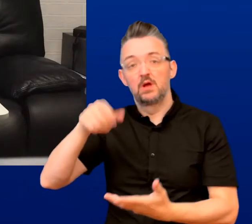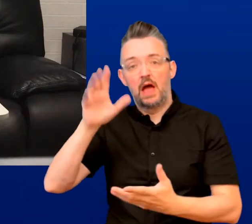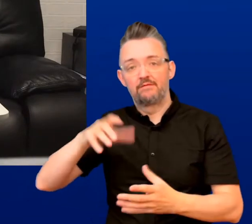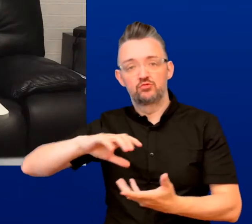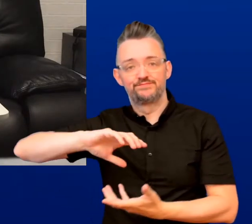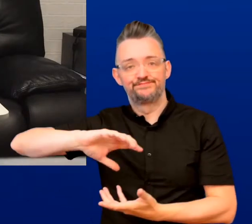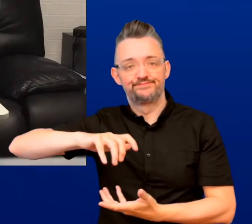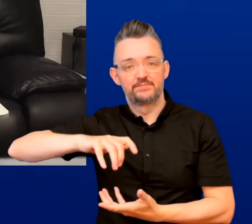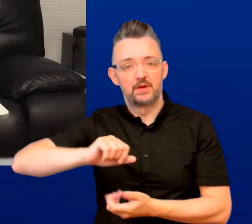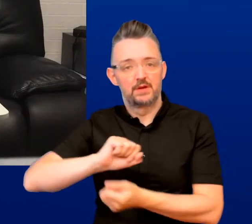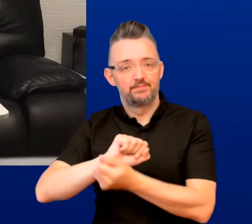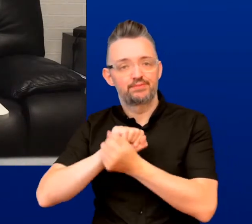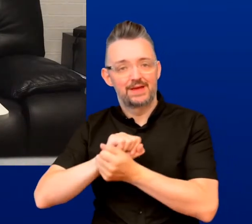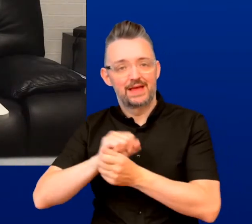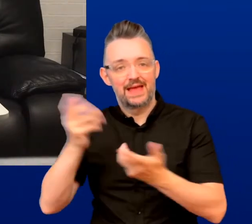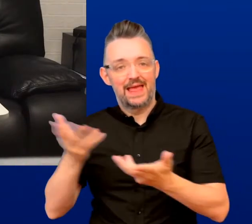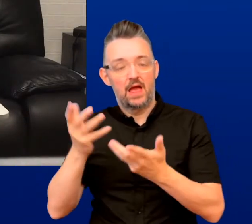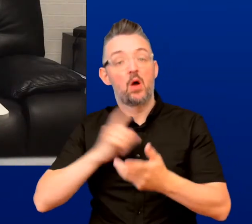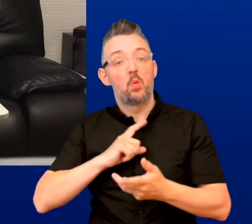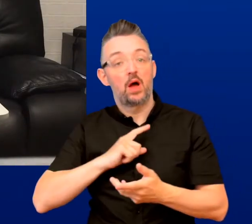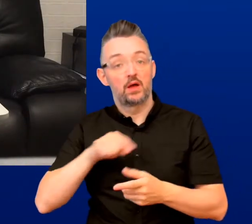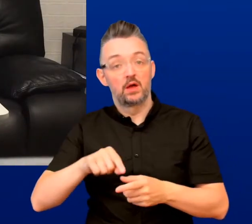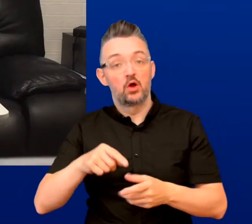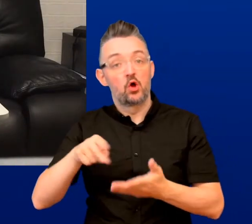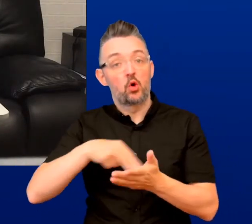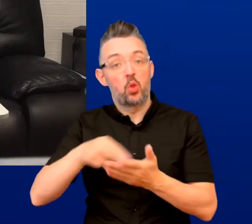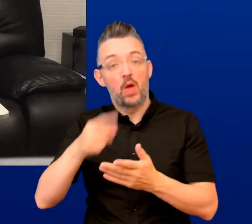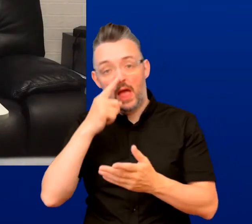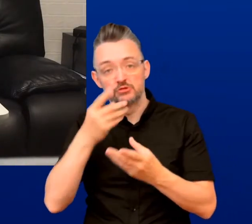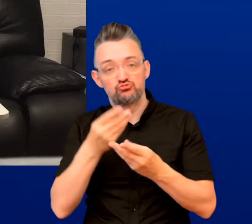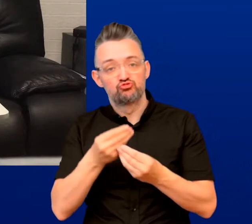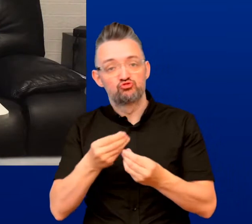otherwise, the glue will dry in and you'll not be able to open the lid of